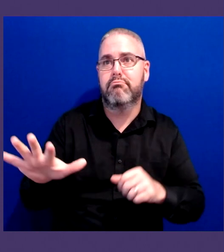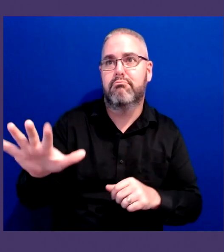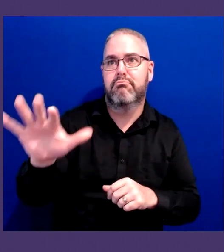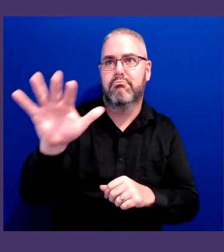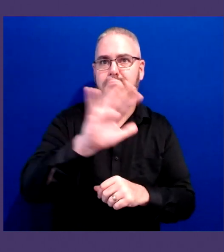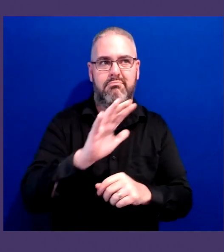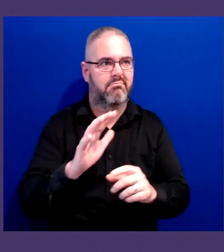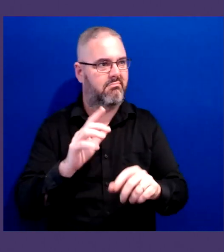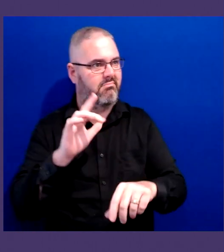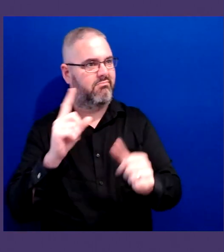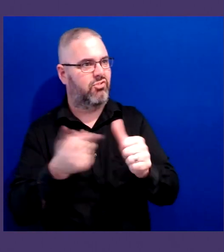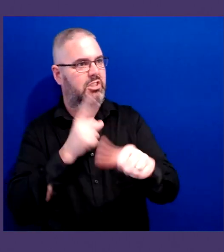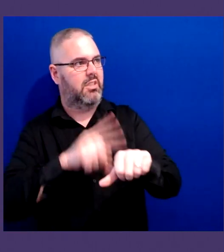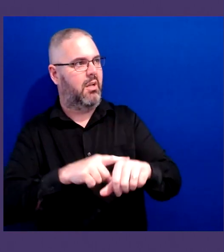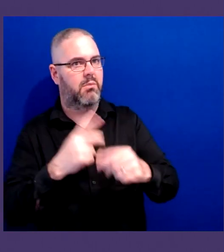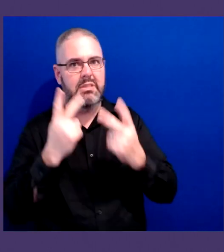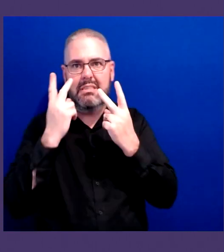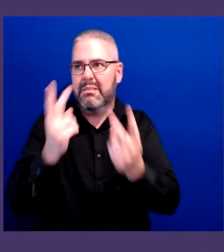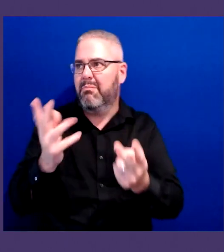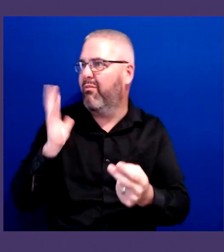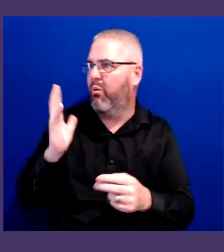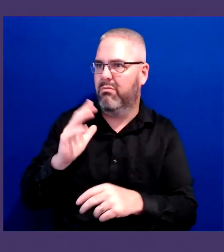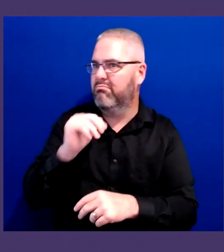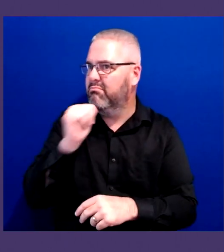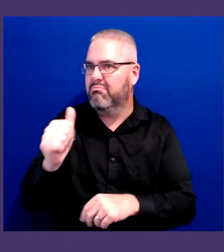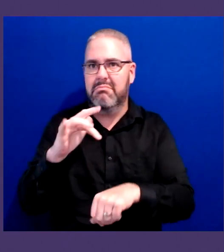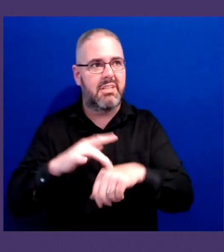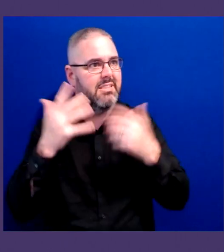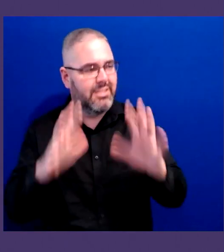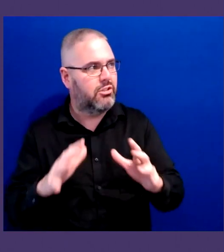The work is happening everywhere.